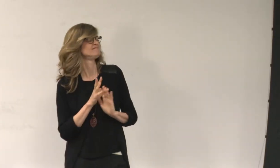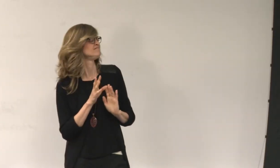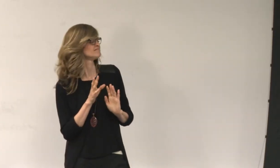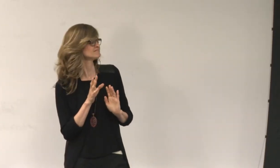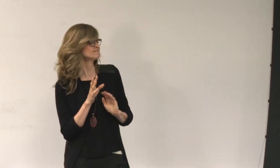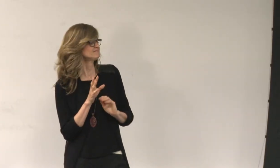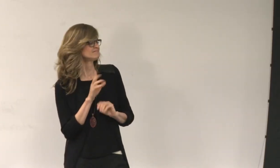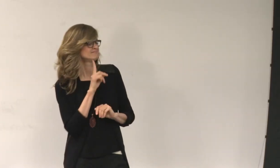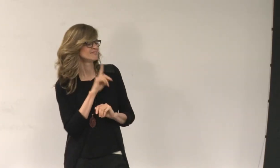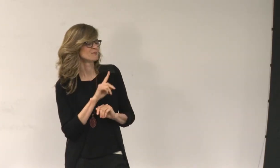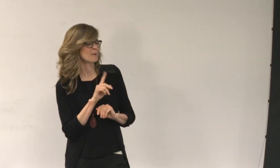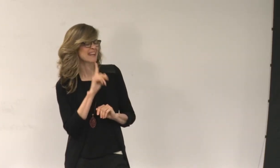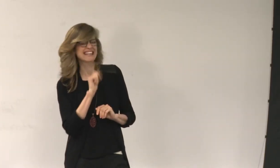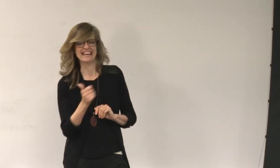I WAS MAYBE 10 YEARS OLD.